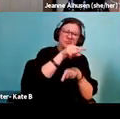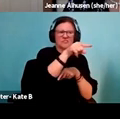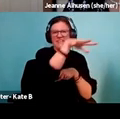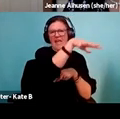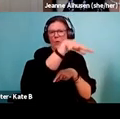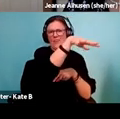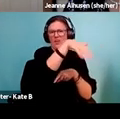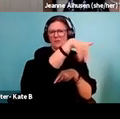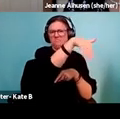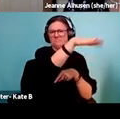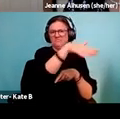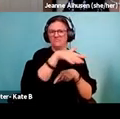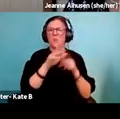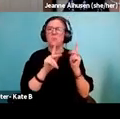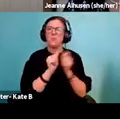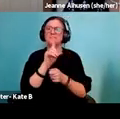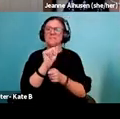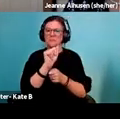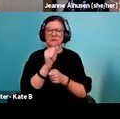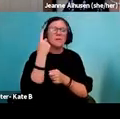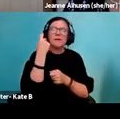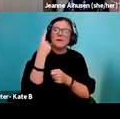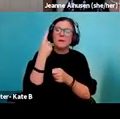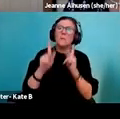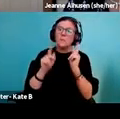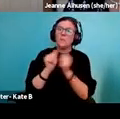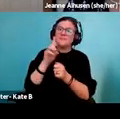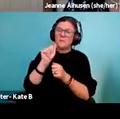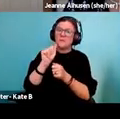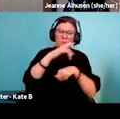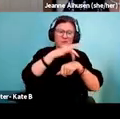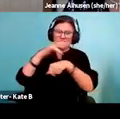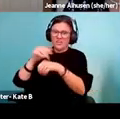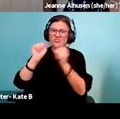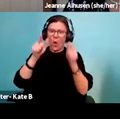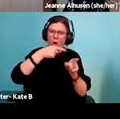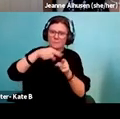with disabilities are going to touch every aspect of medicine, so in some case it was